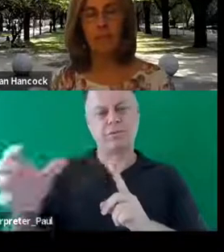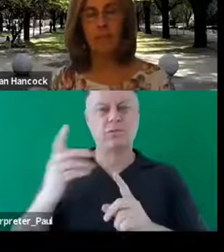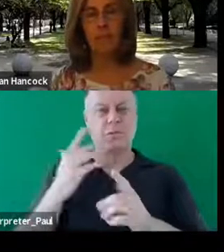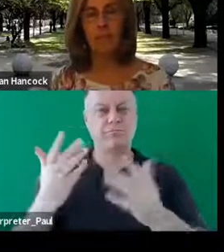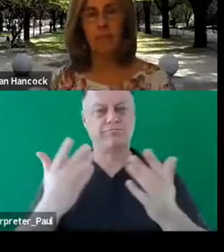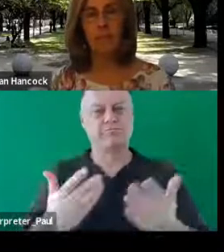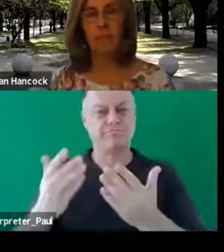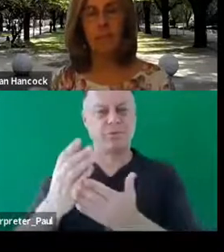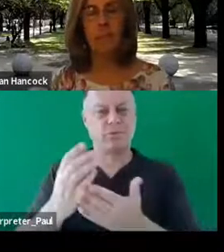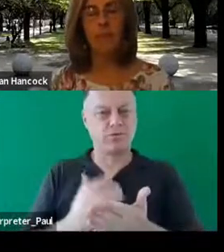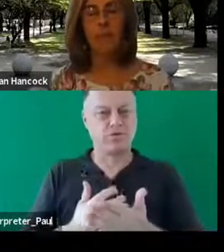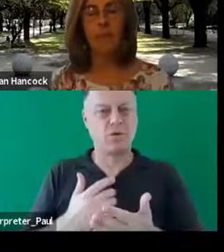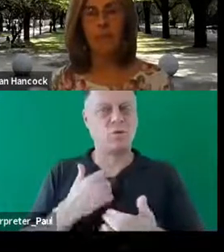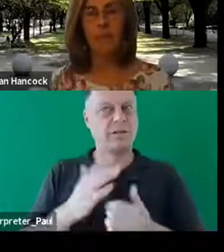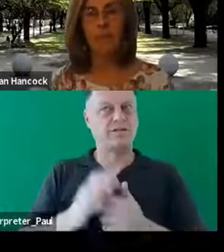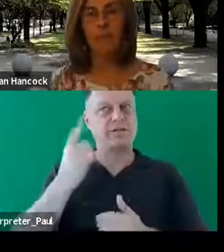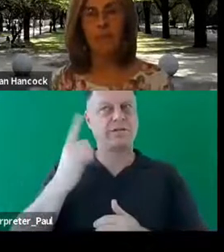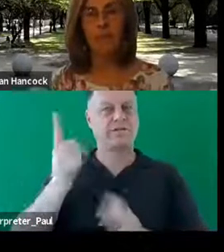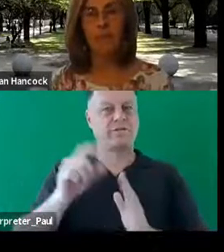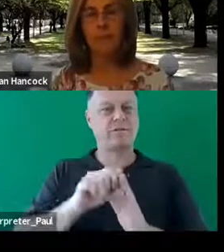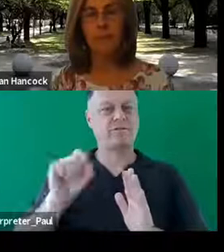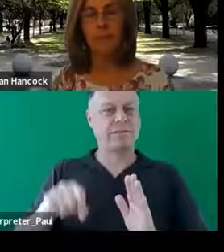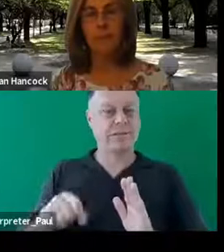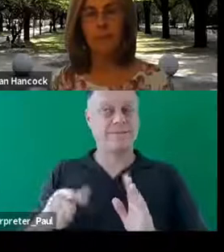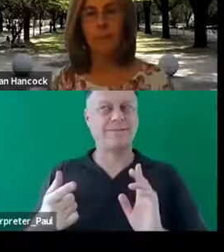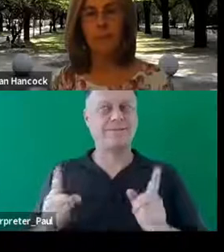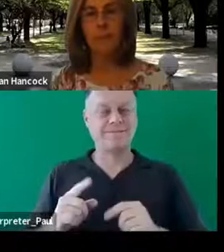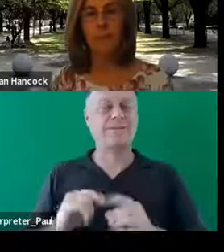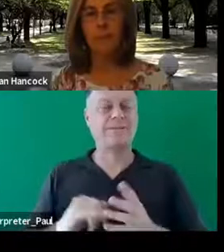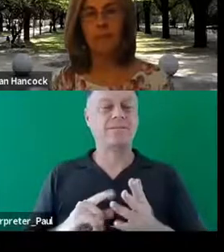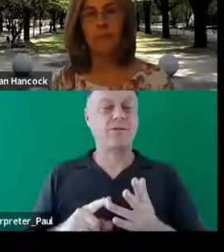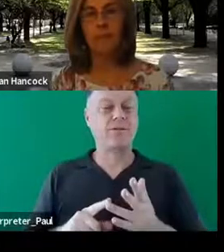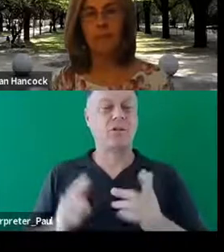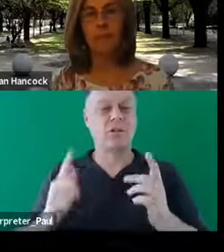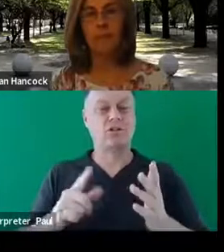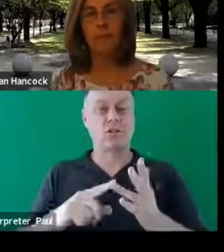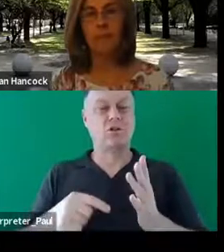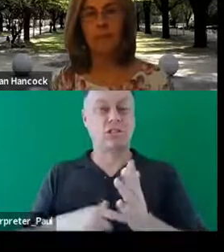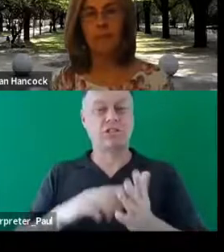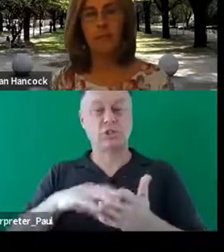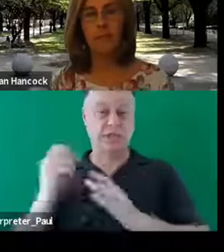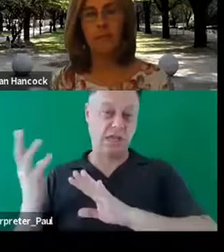in that first semester. So we had a whole lot of OT students that had just started mentoring